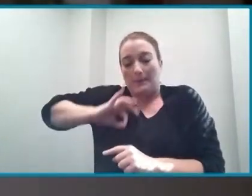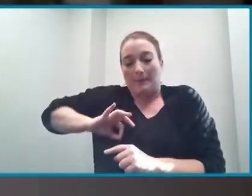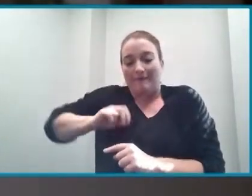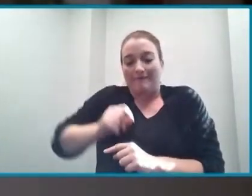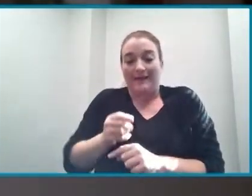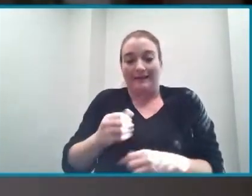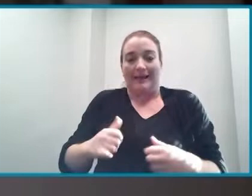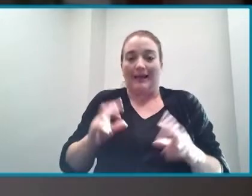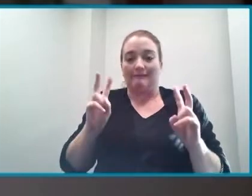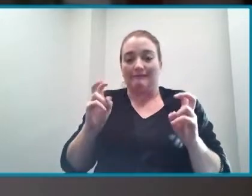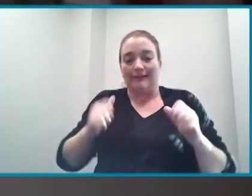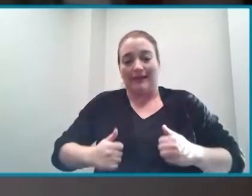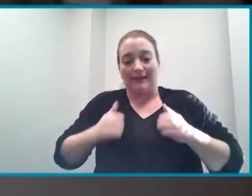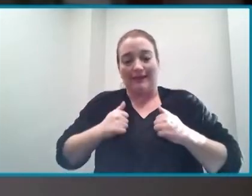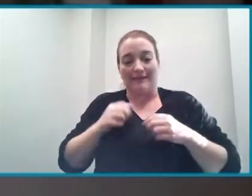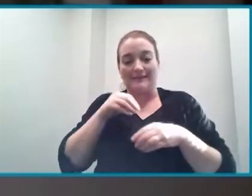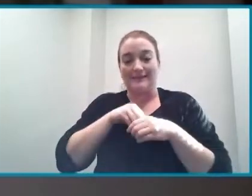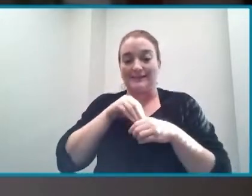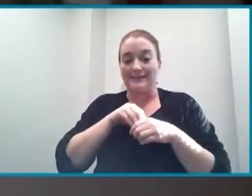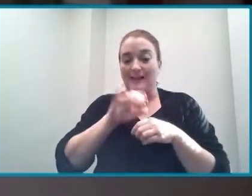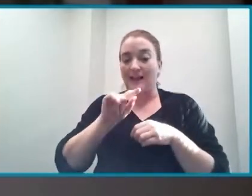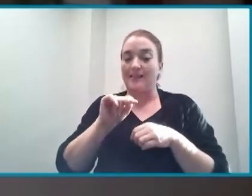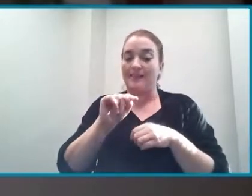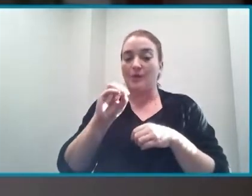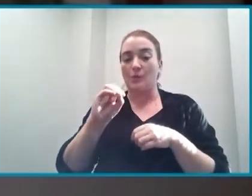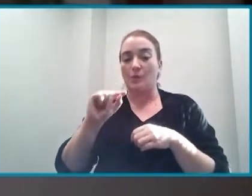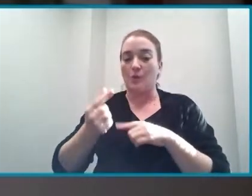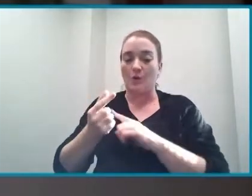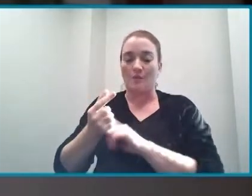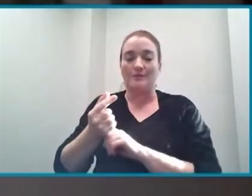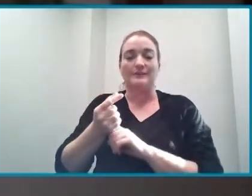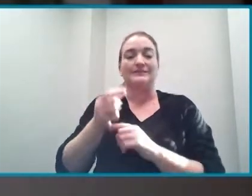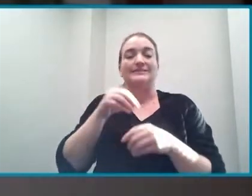and it is the Arts Engagement department and we have our own budget